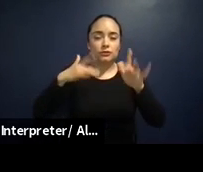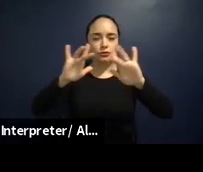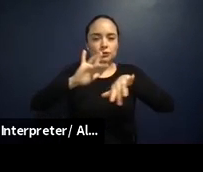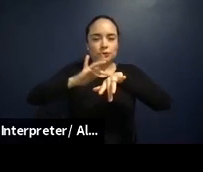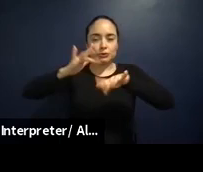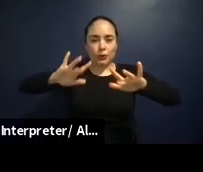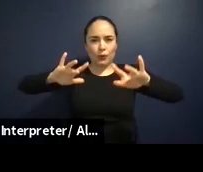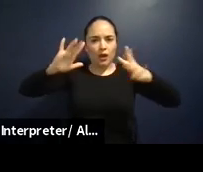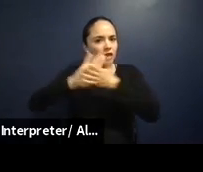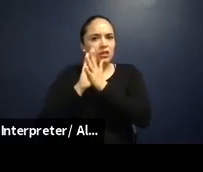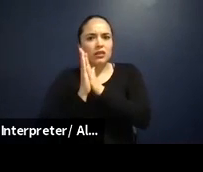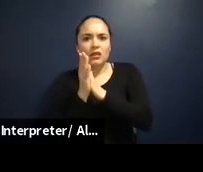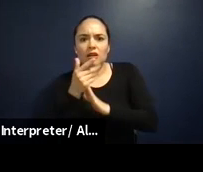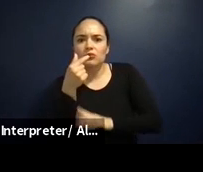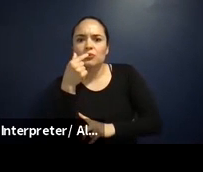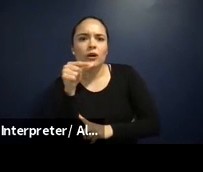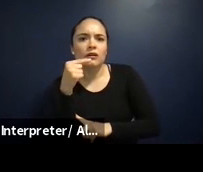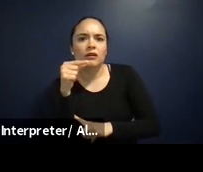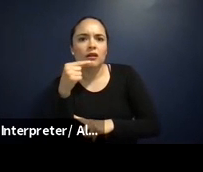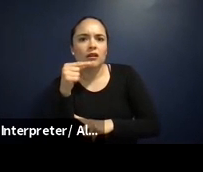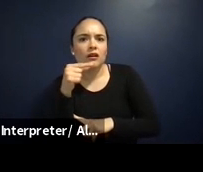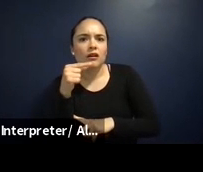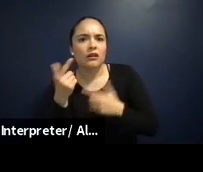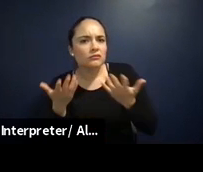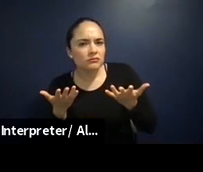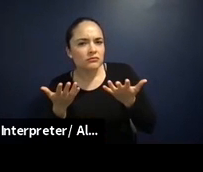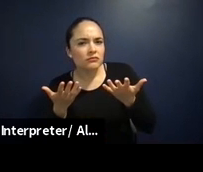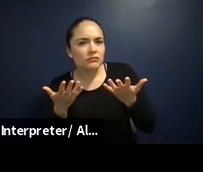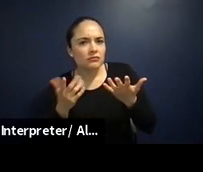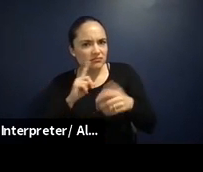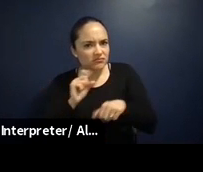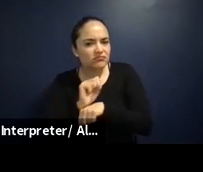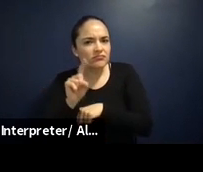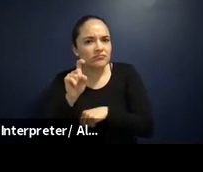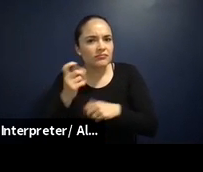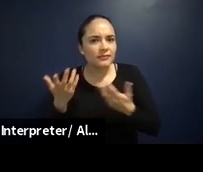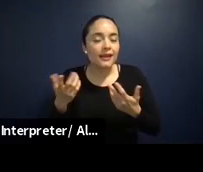to say about that? [Kim]: That's very true. So you can see a picture right below it of Queen's Park, and they